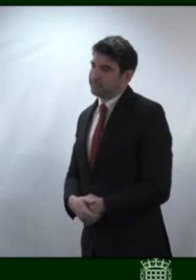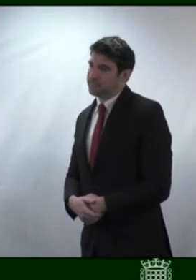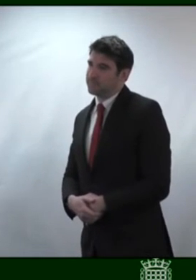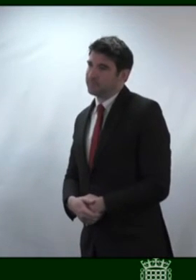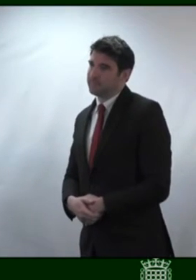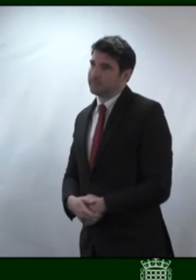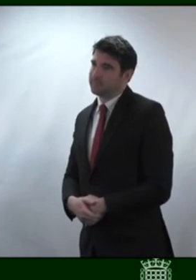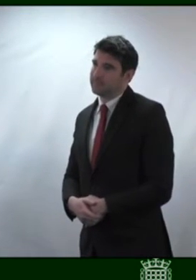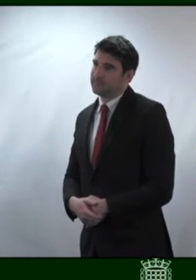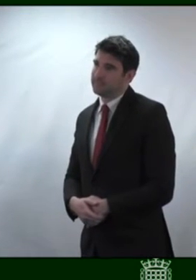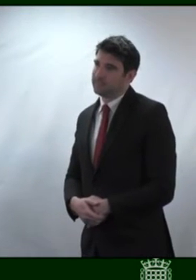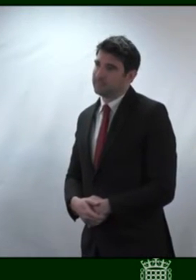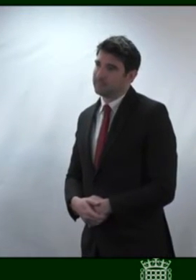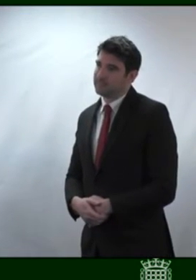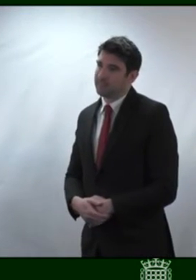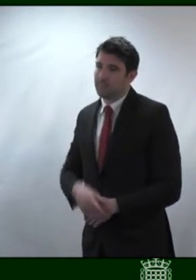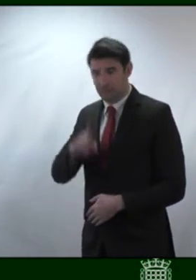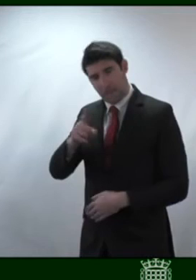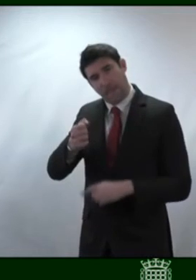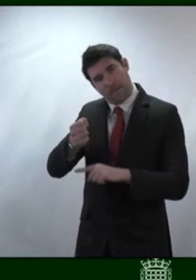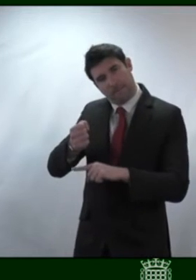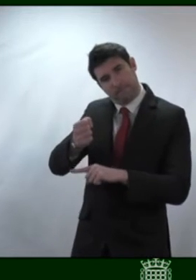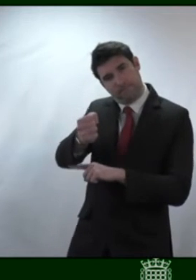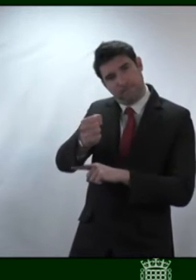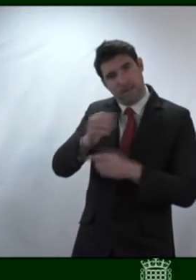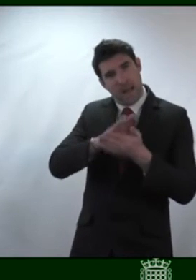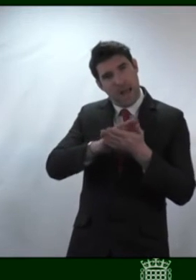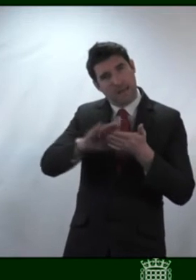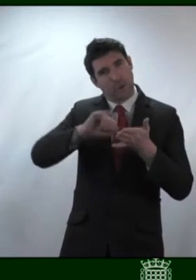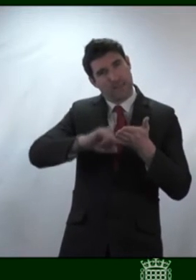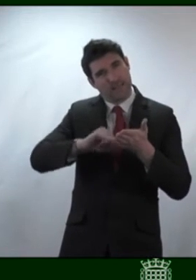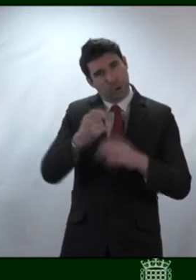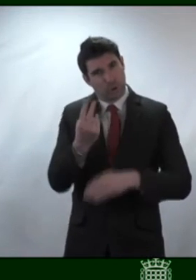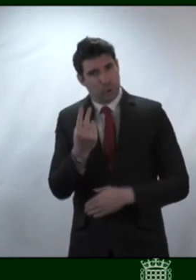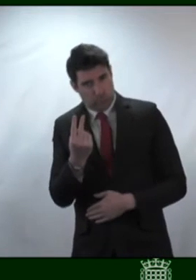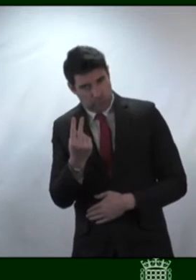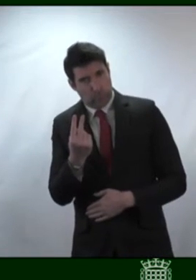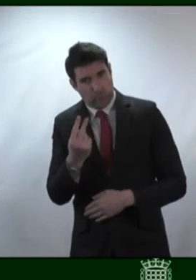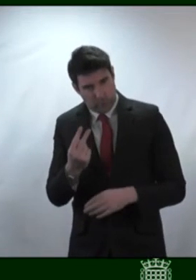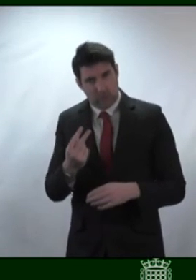HS2, in full, will transform the east midlands and the north, reversing a 40-year trend